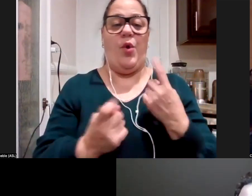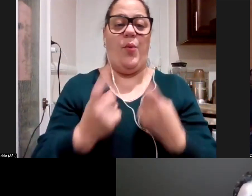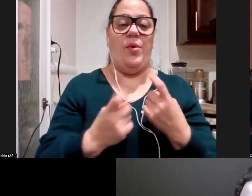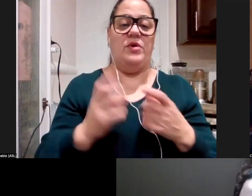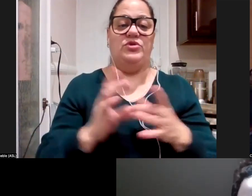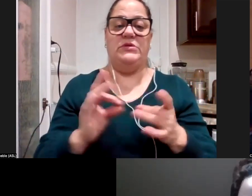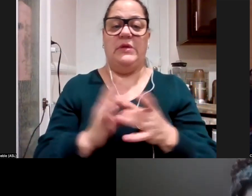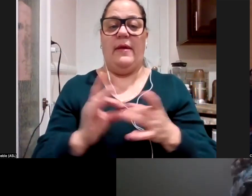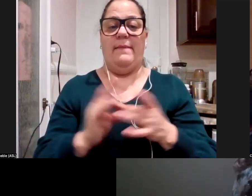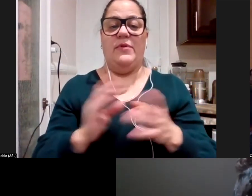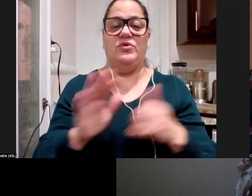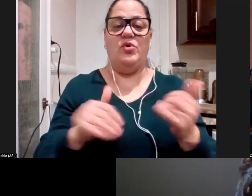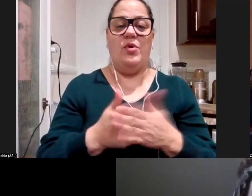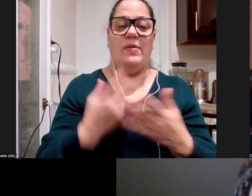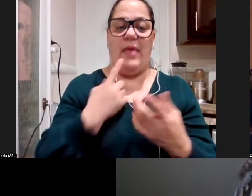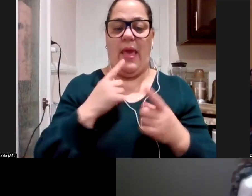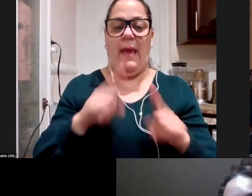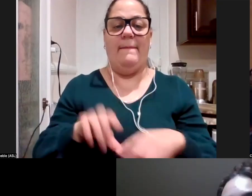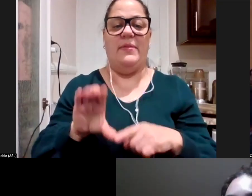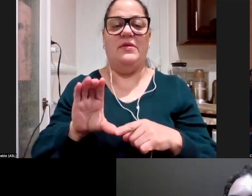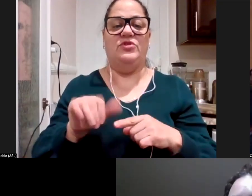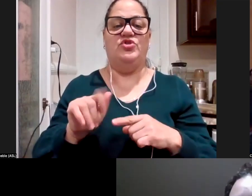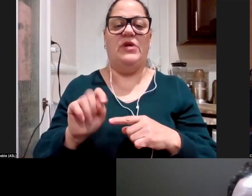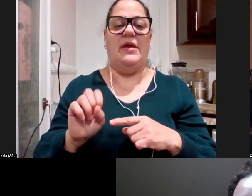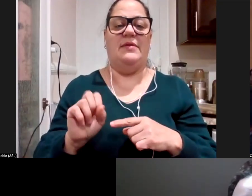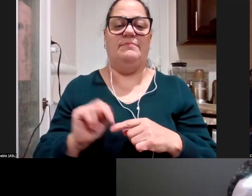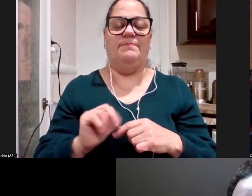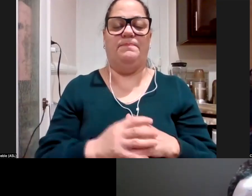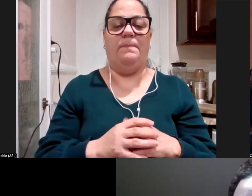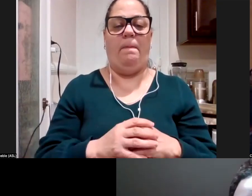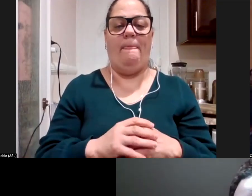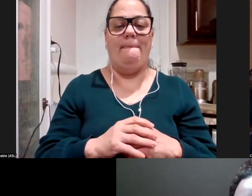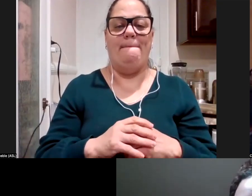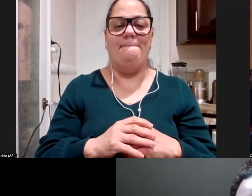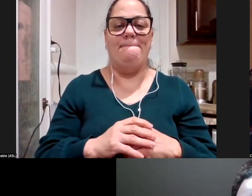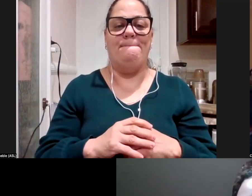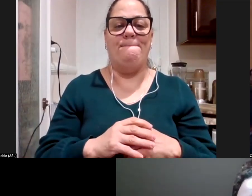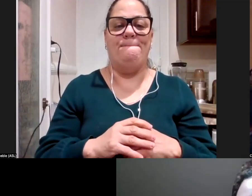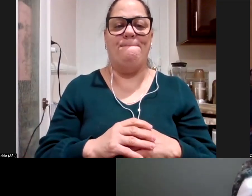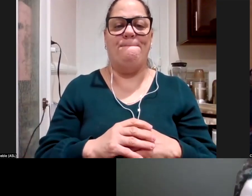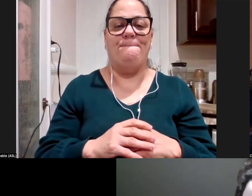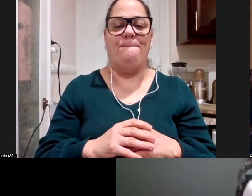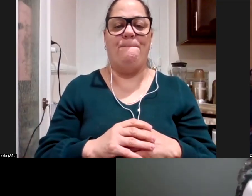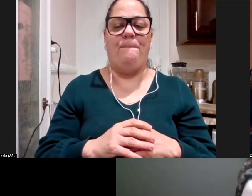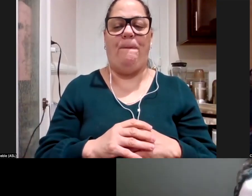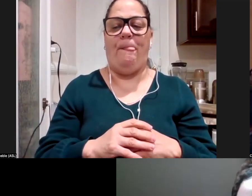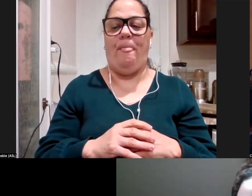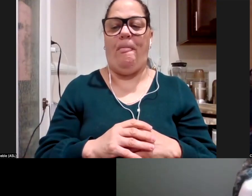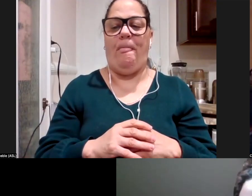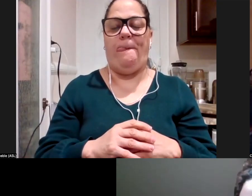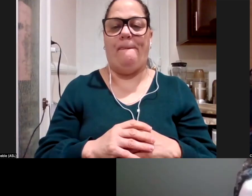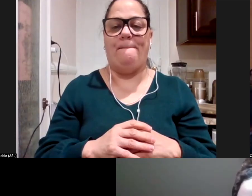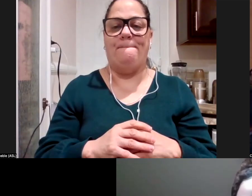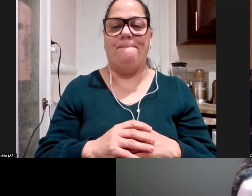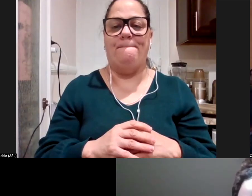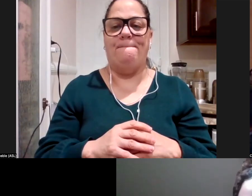anything that happened in the chat. Let me see what happened in the chat. Um, yeah.